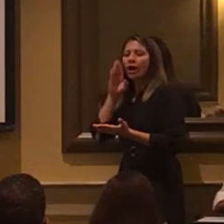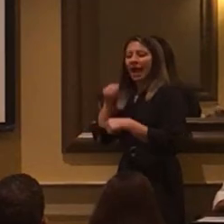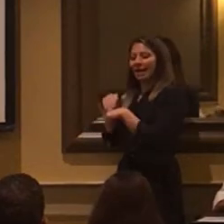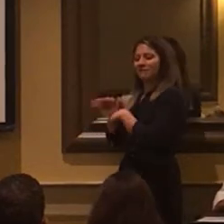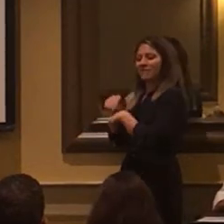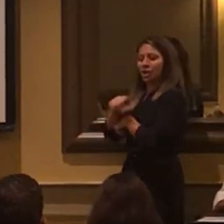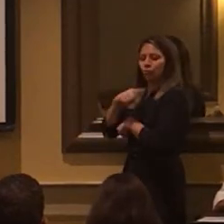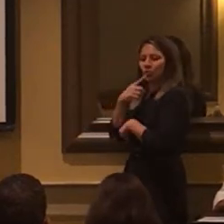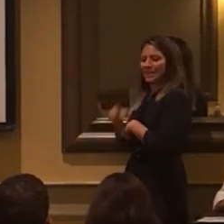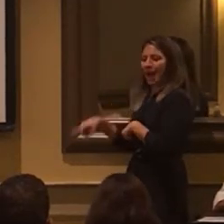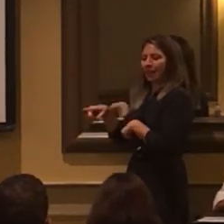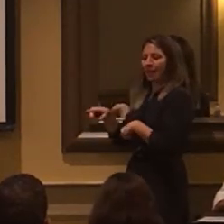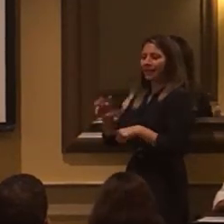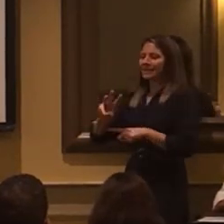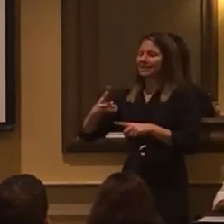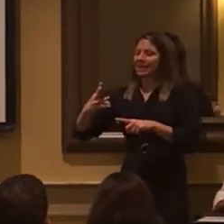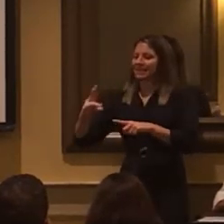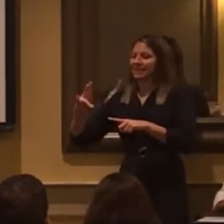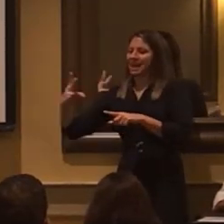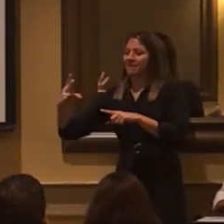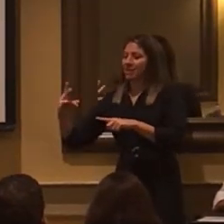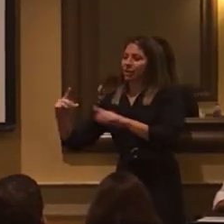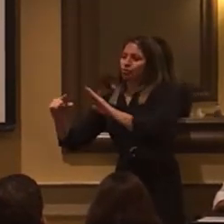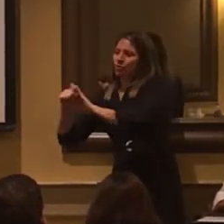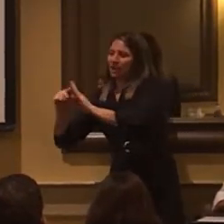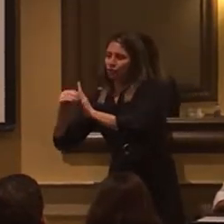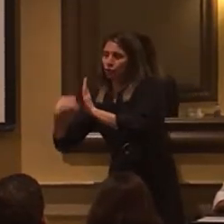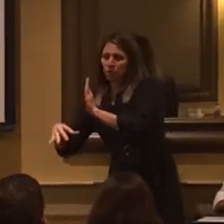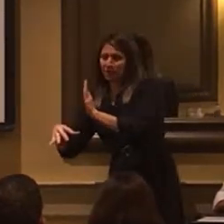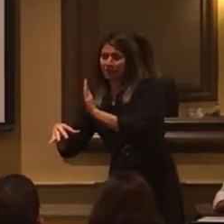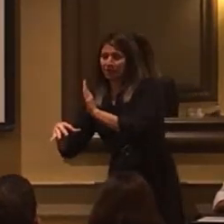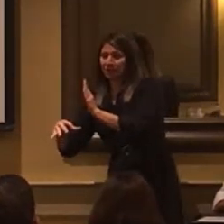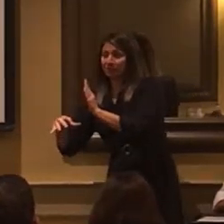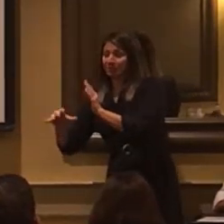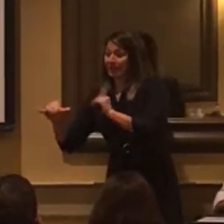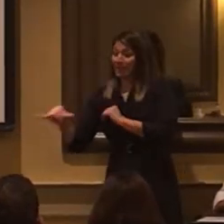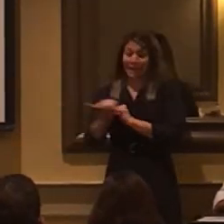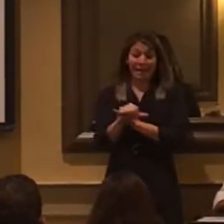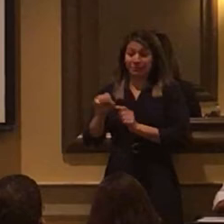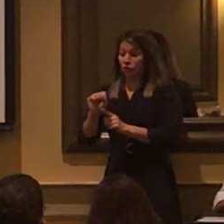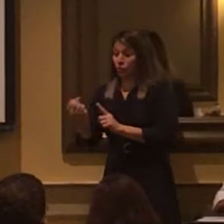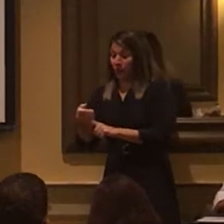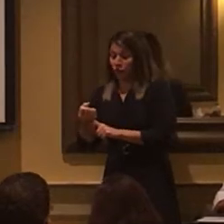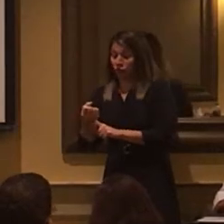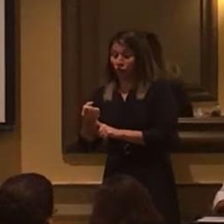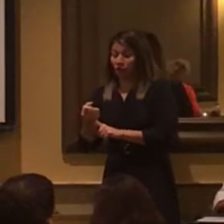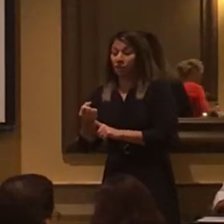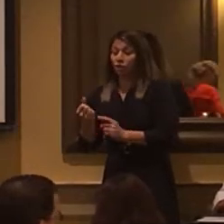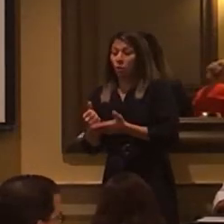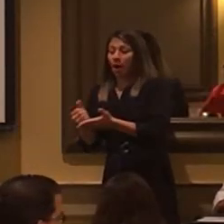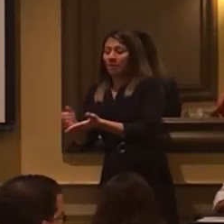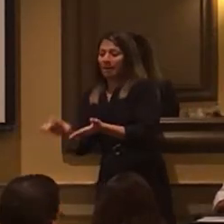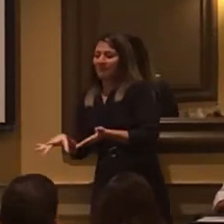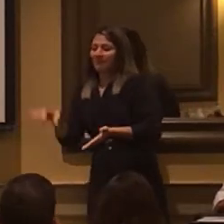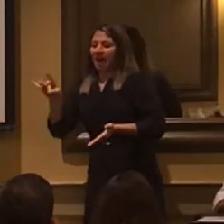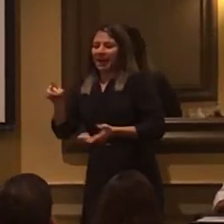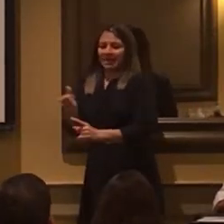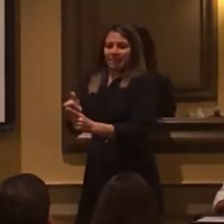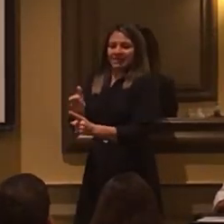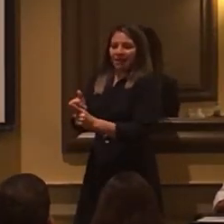seventh grade students that are in the same situation to have in mind that sooner because I hear from all of you guys,